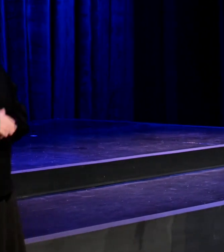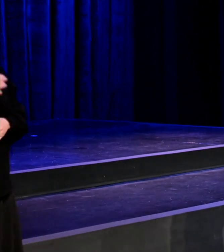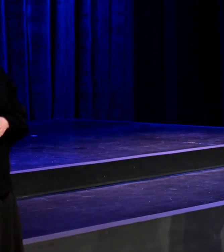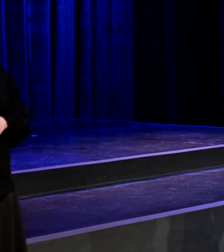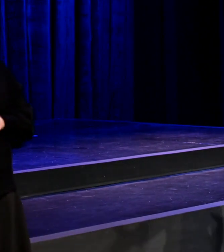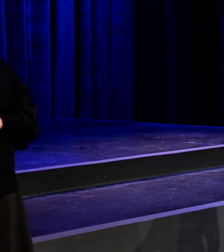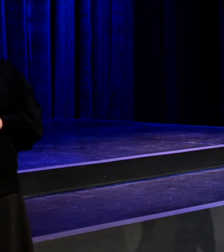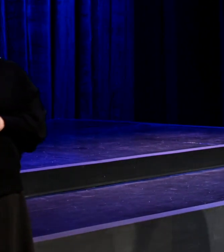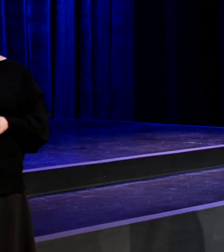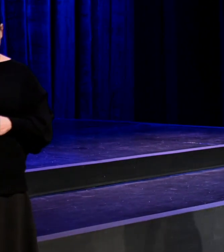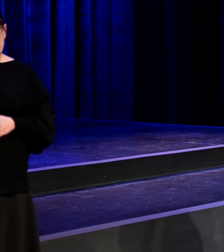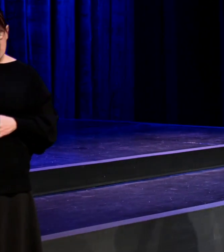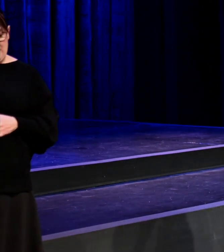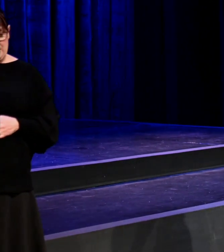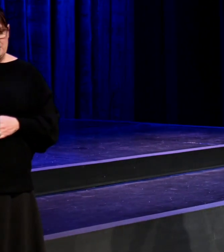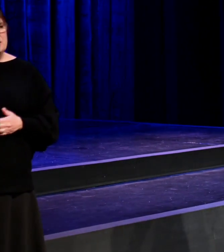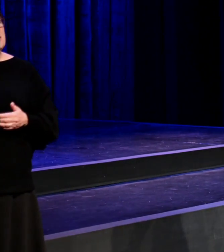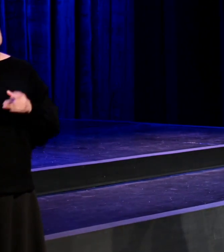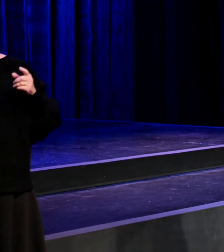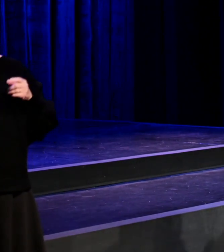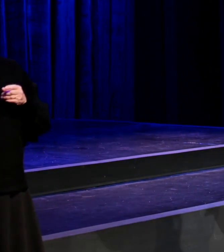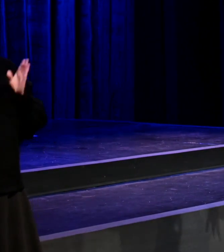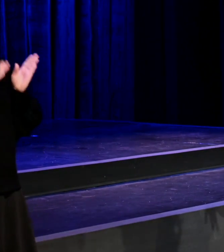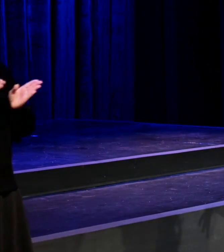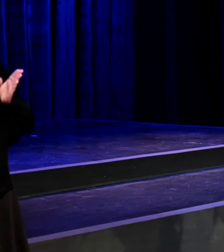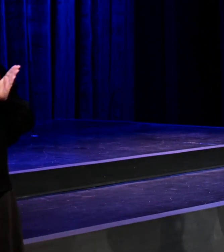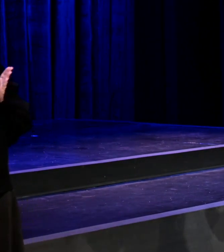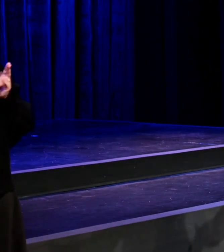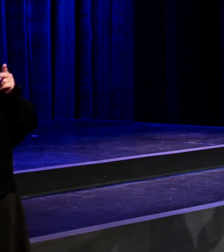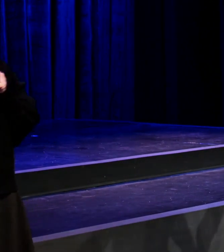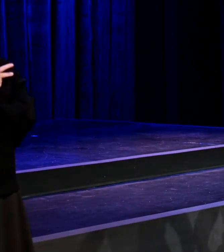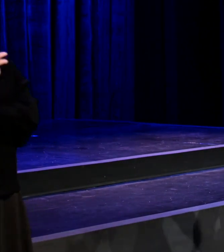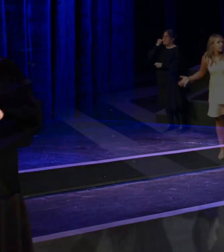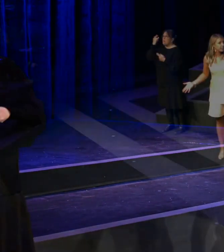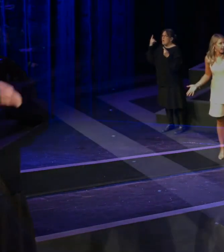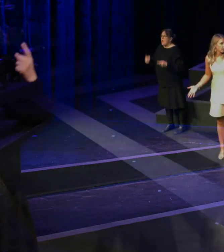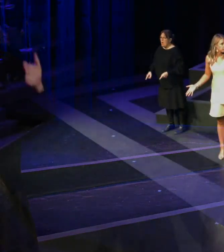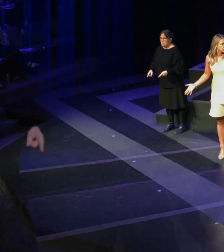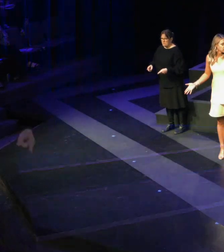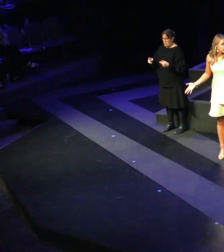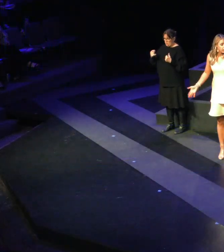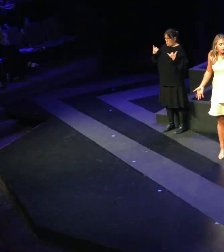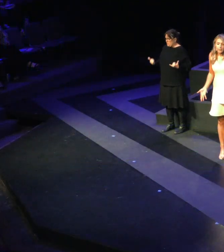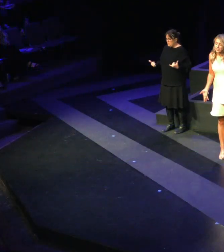and I were constantly planning for the worst case scenario. What would we do right here right now if